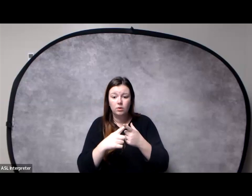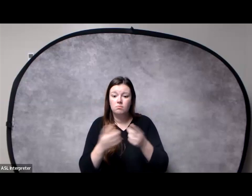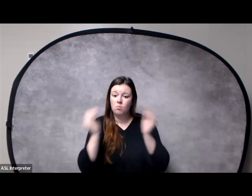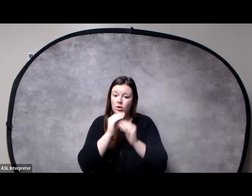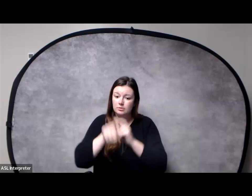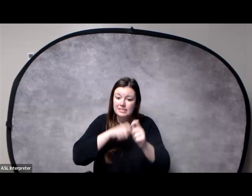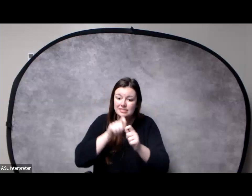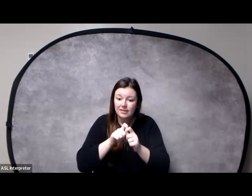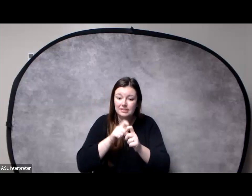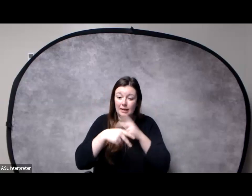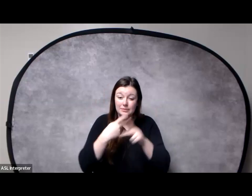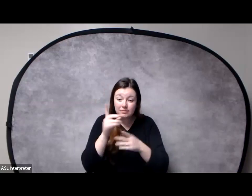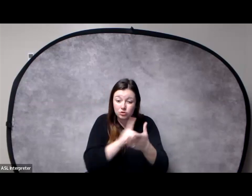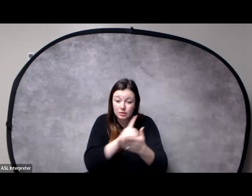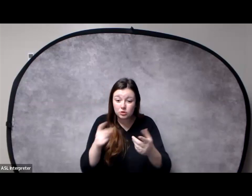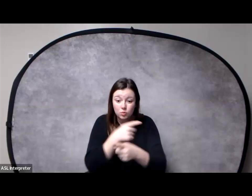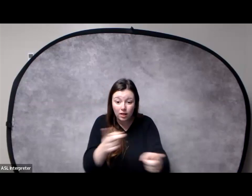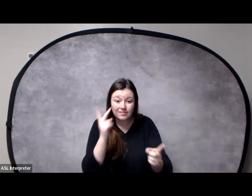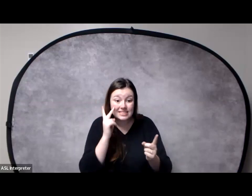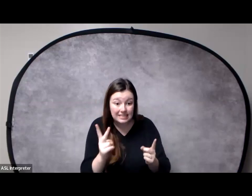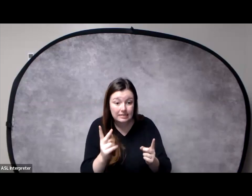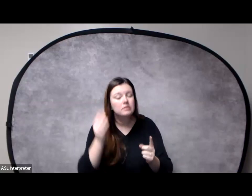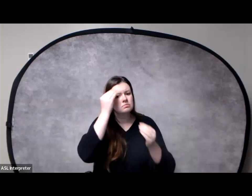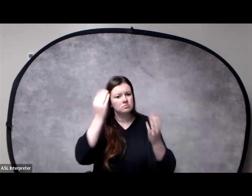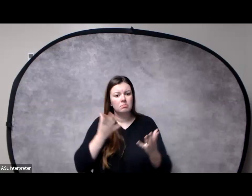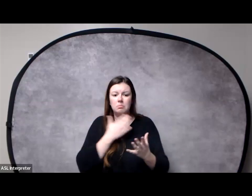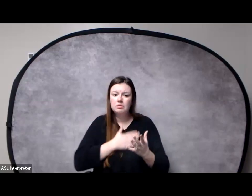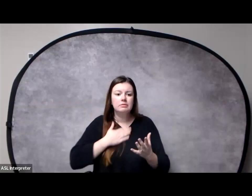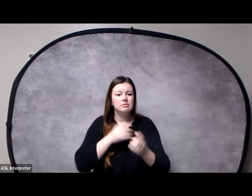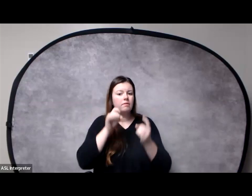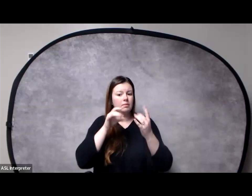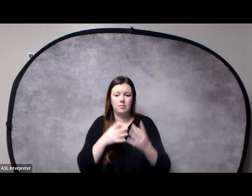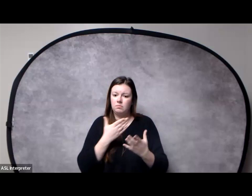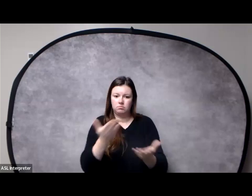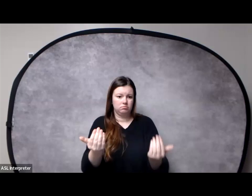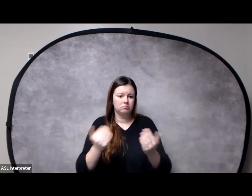and anything else you think we need to address as part of this proposed rule making.